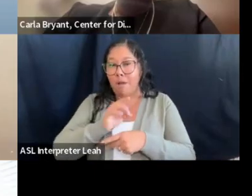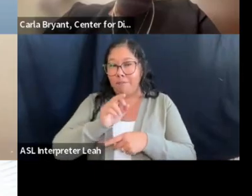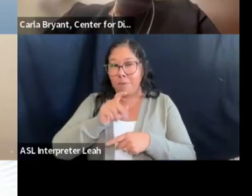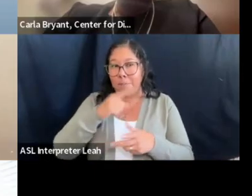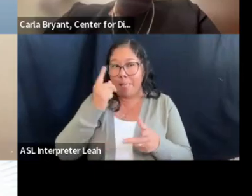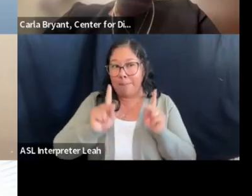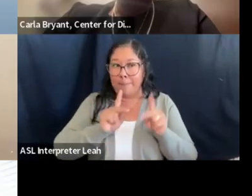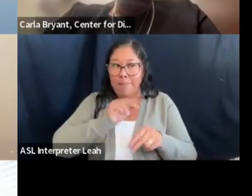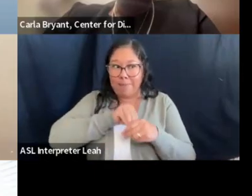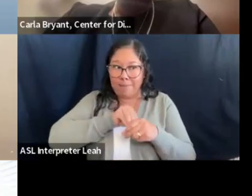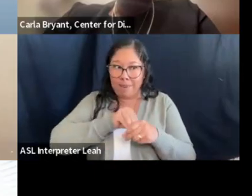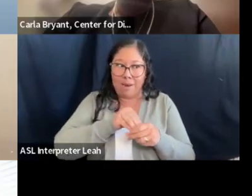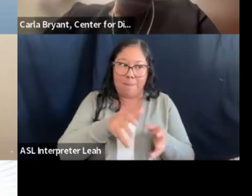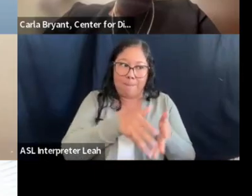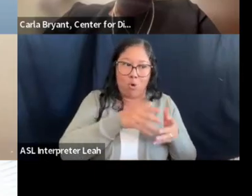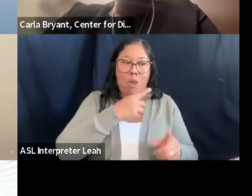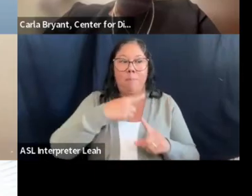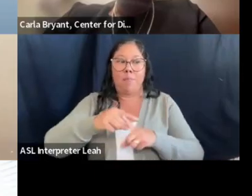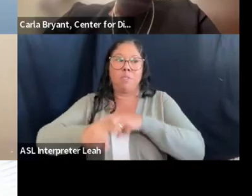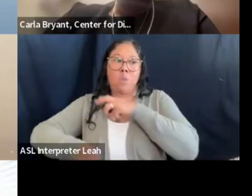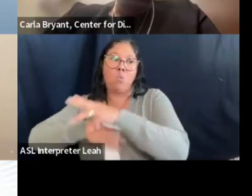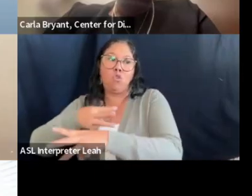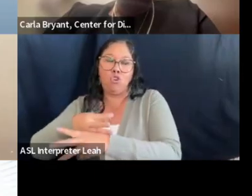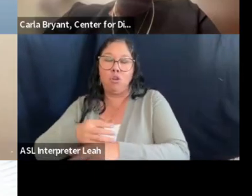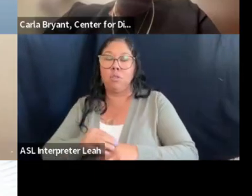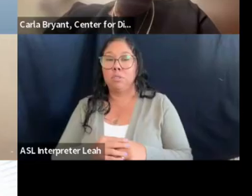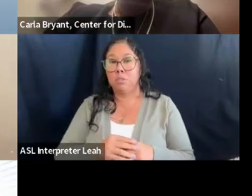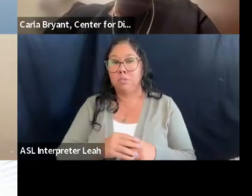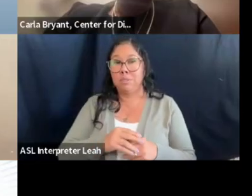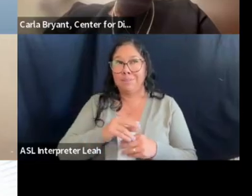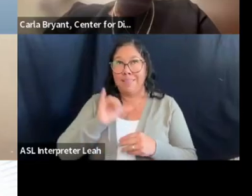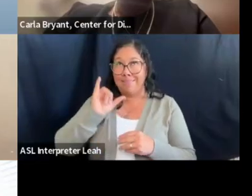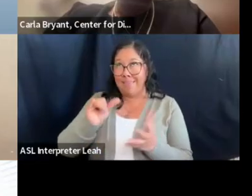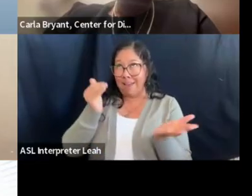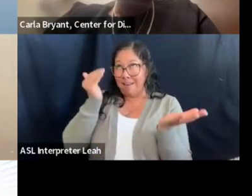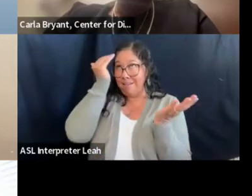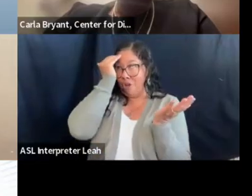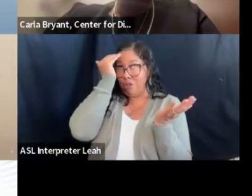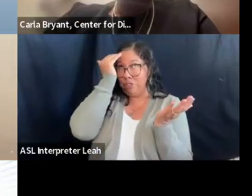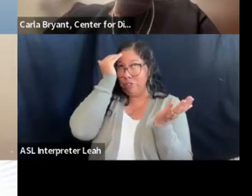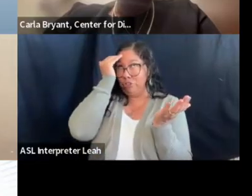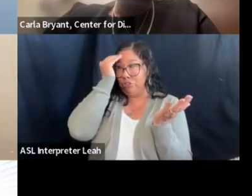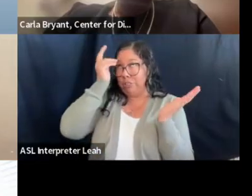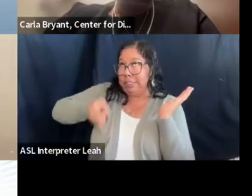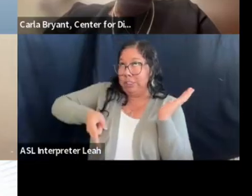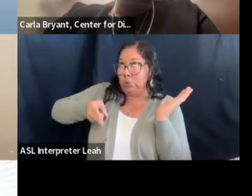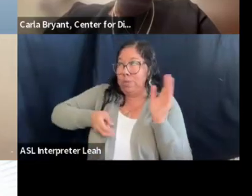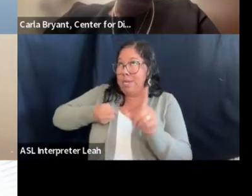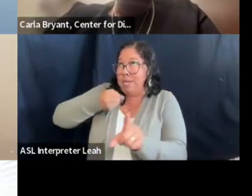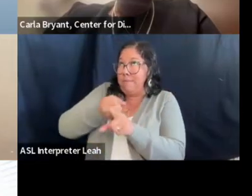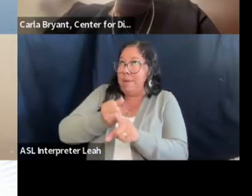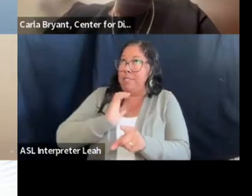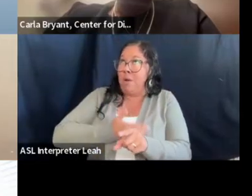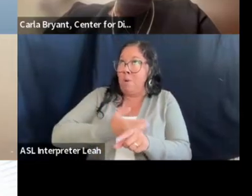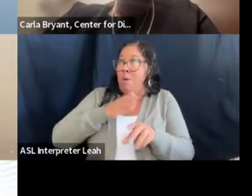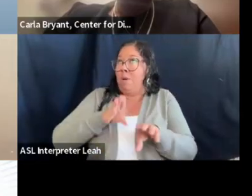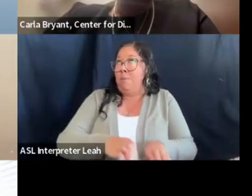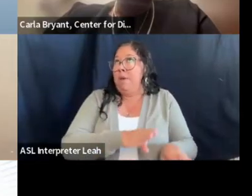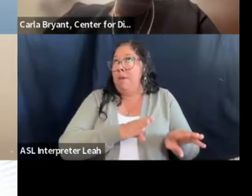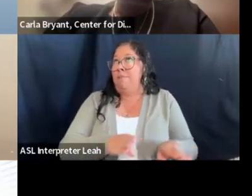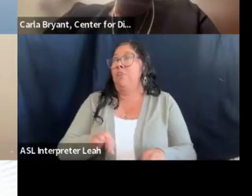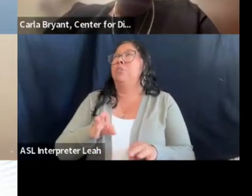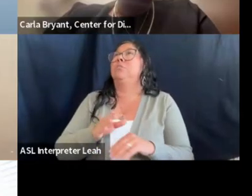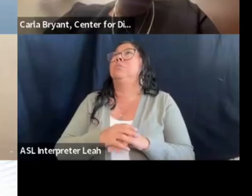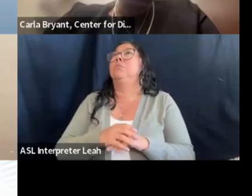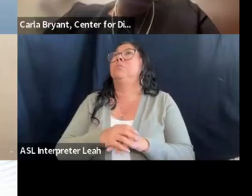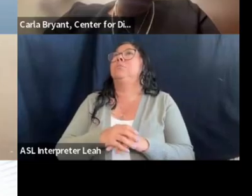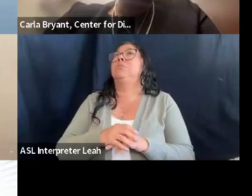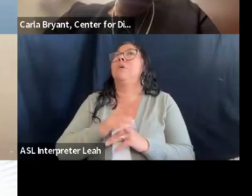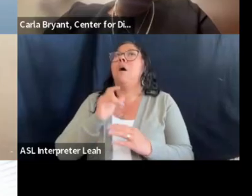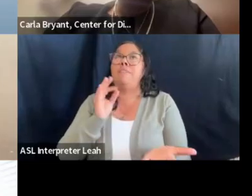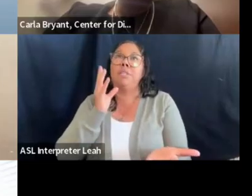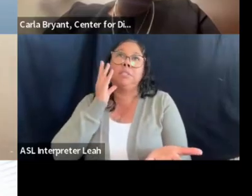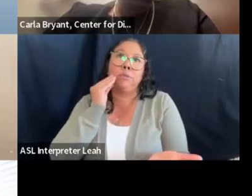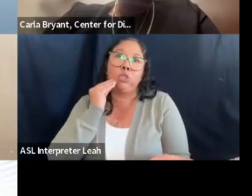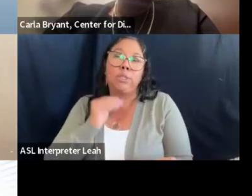even the world that that impacts our thoughts and behaviors about um about experience. And